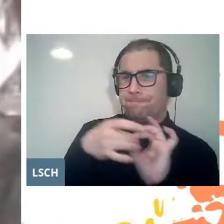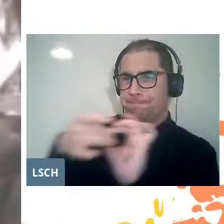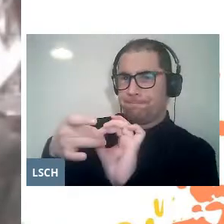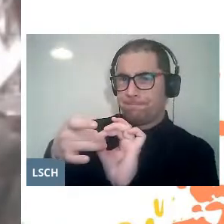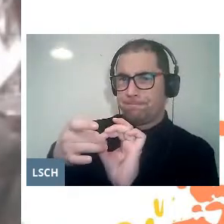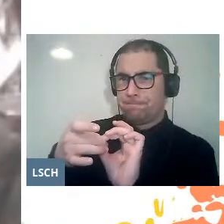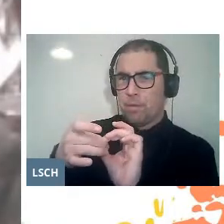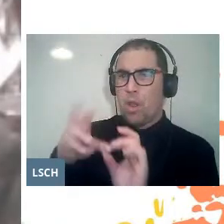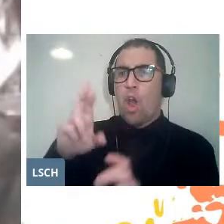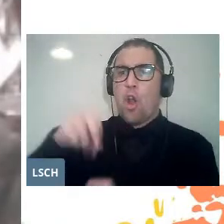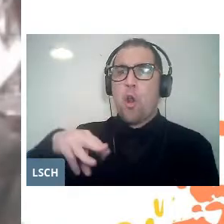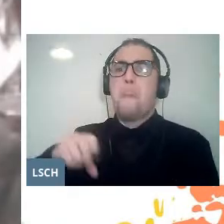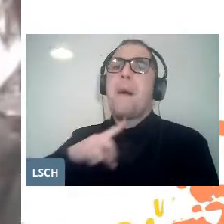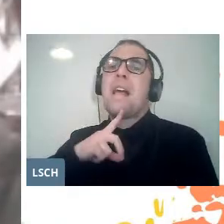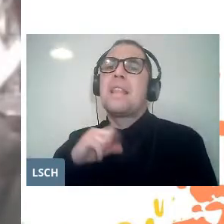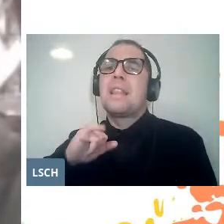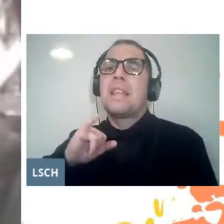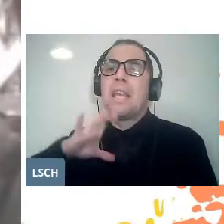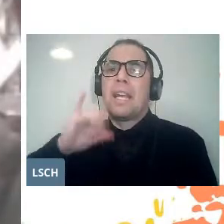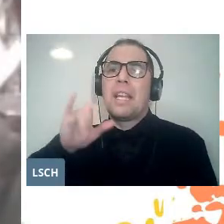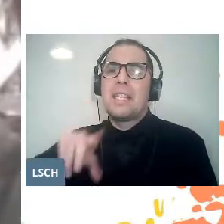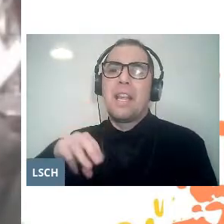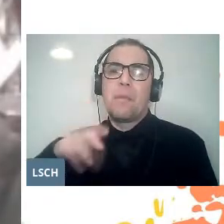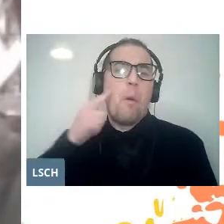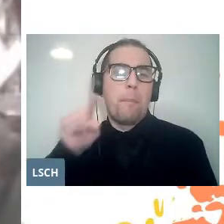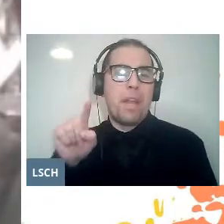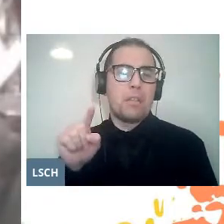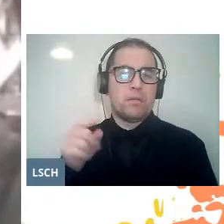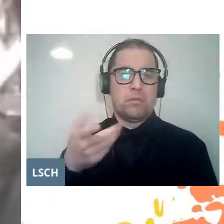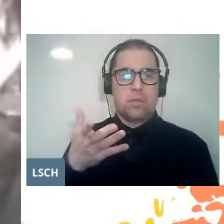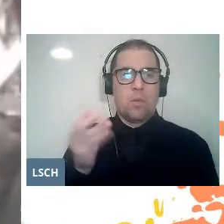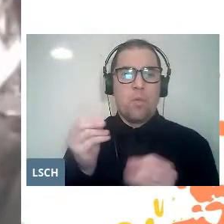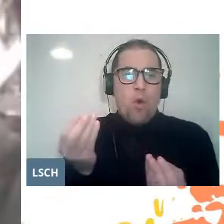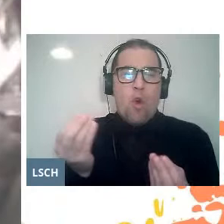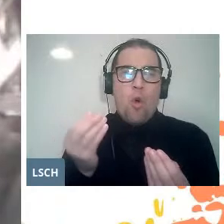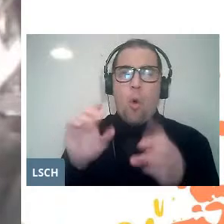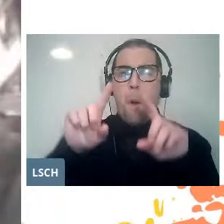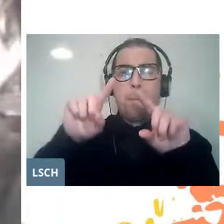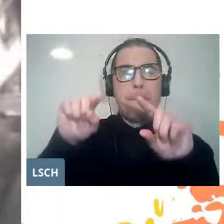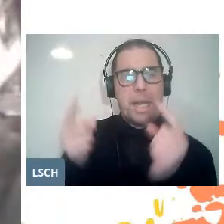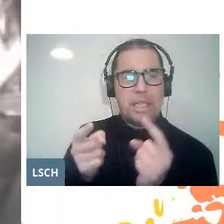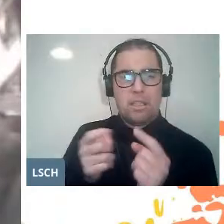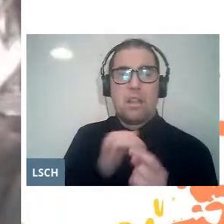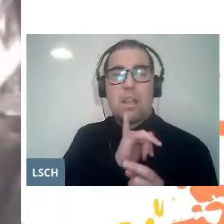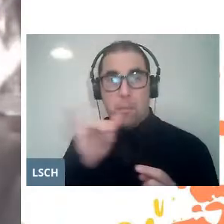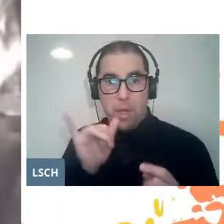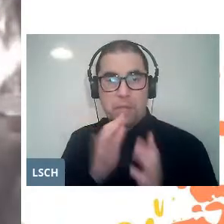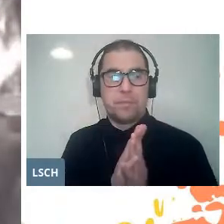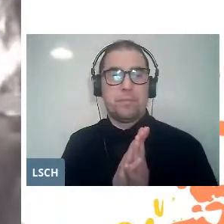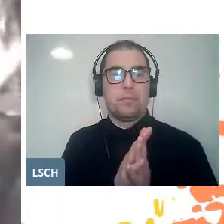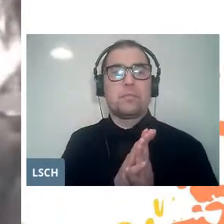However, it will only be a parenthesis, since once this space